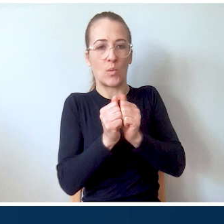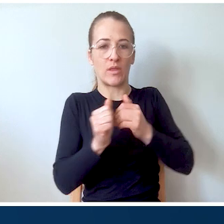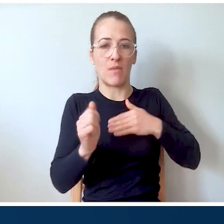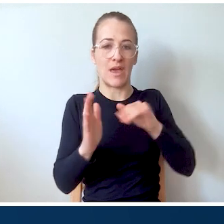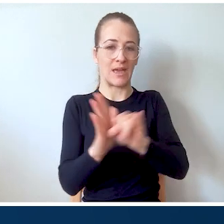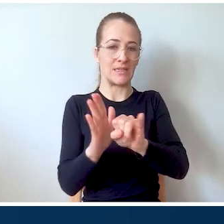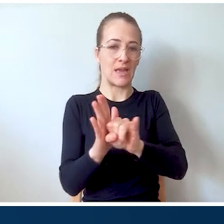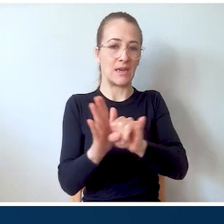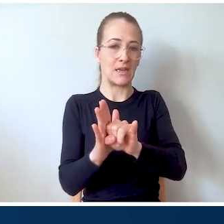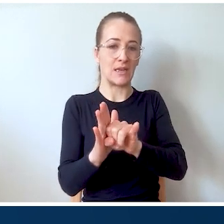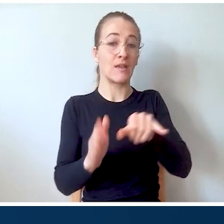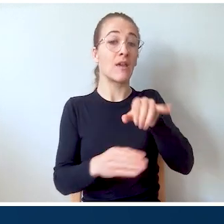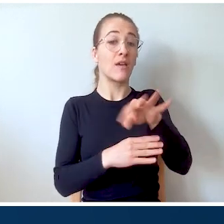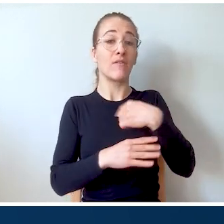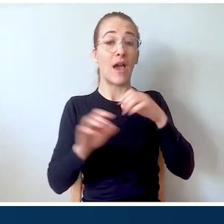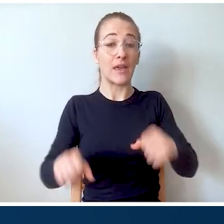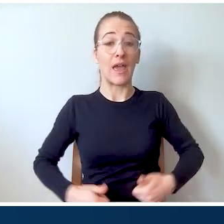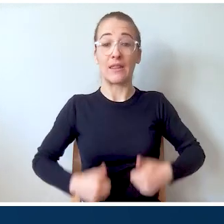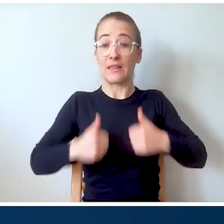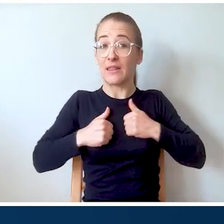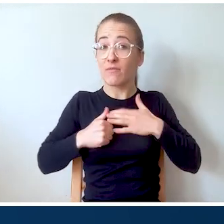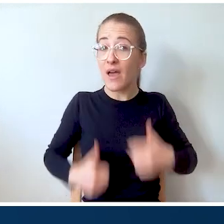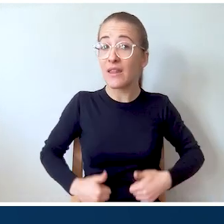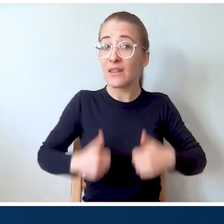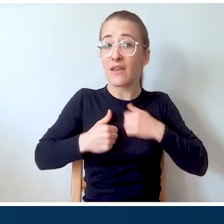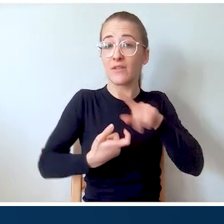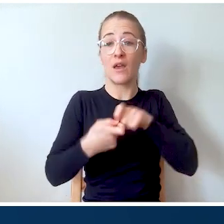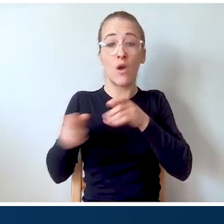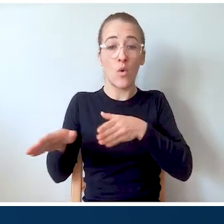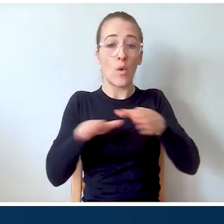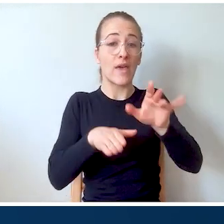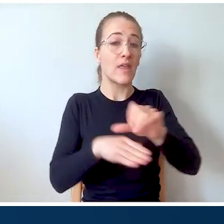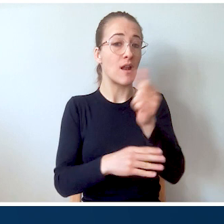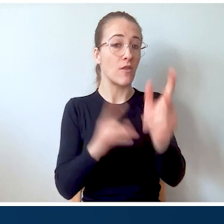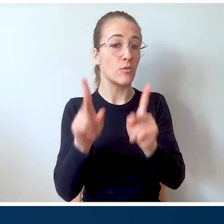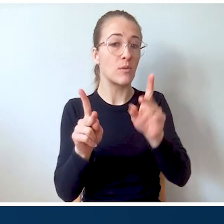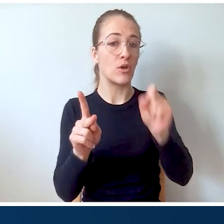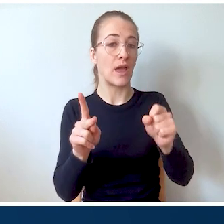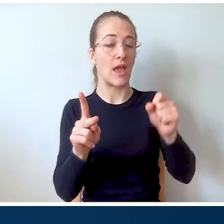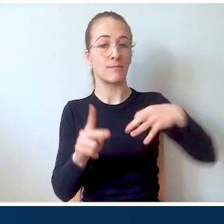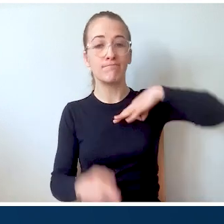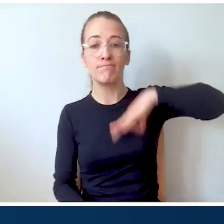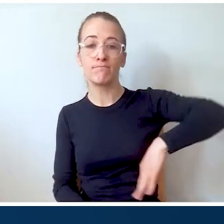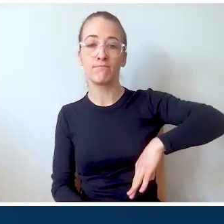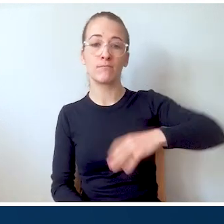That if I can live my life in such a way that other people can gain a sense of purpose